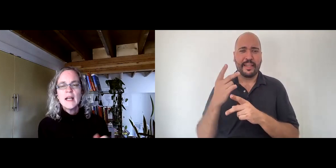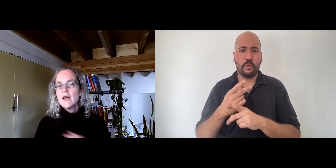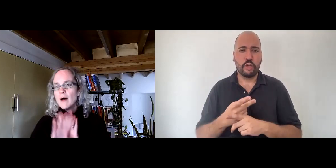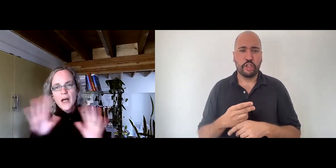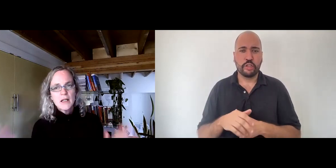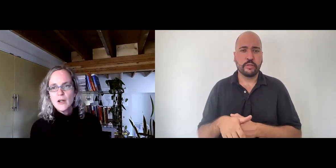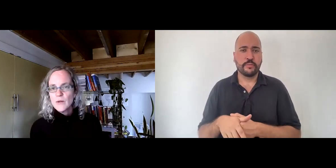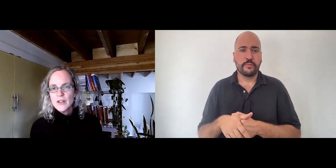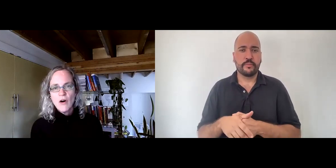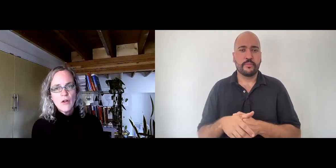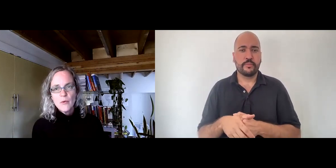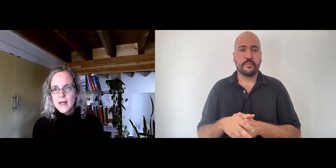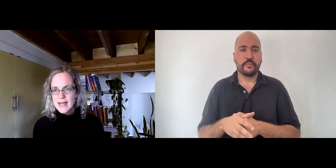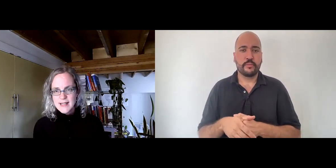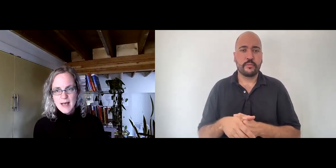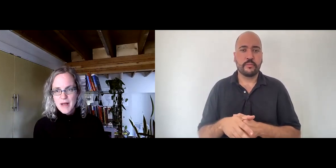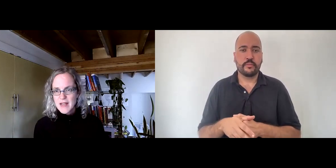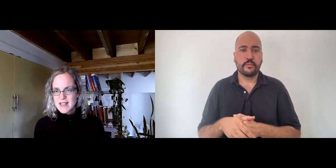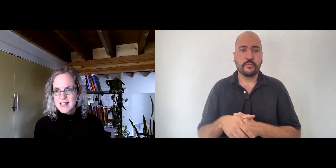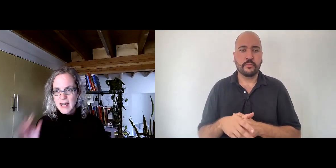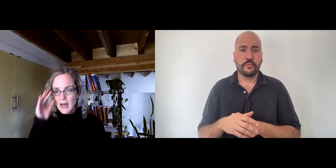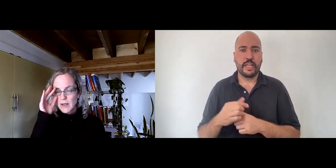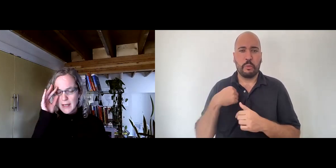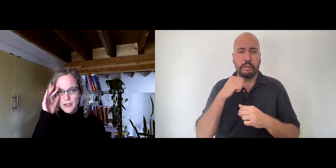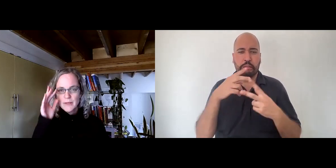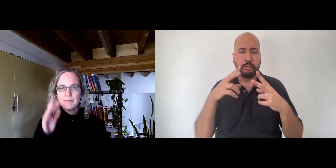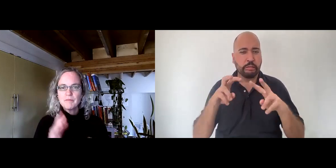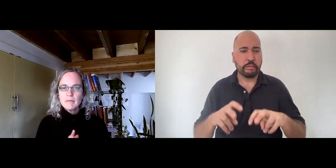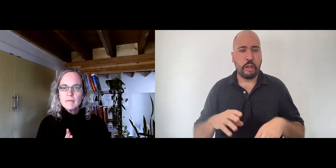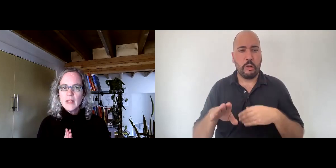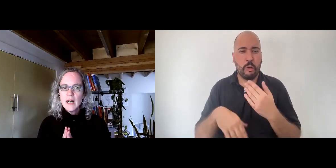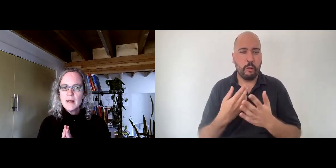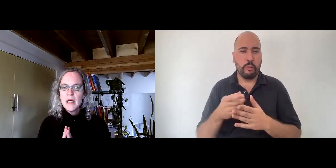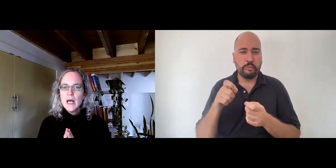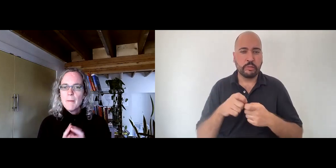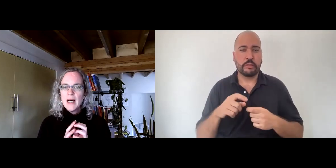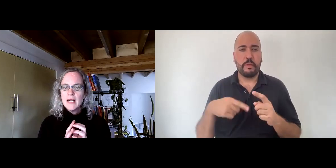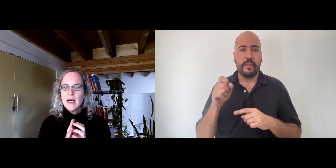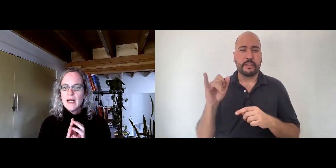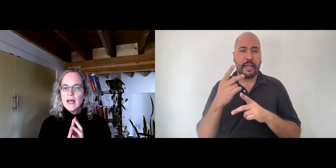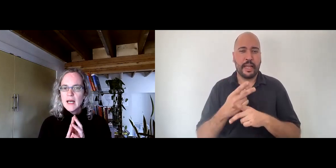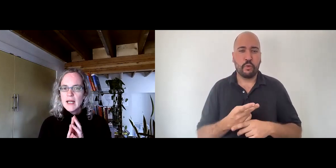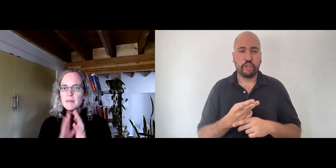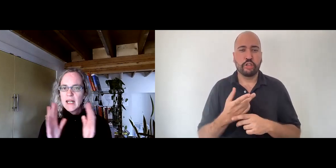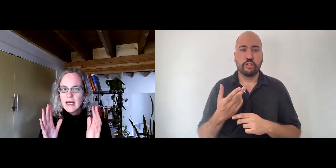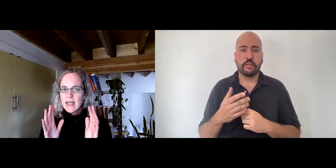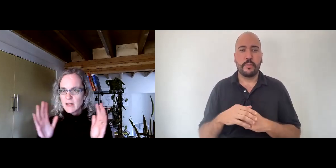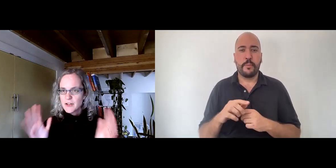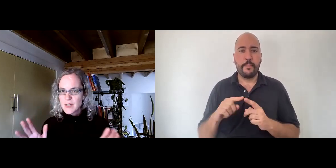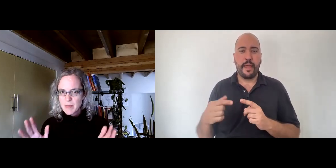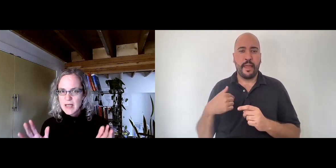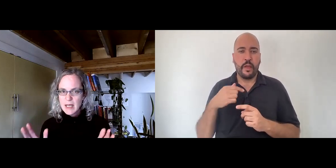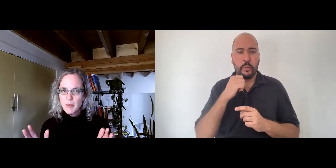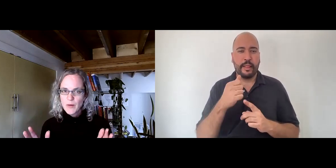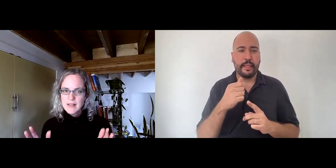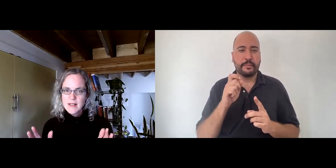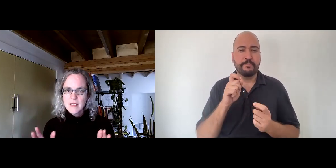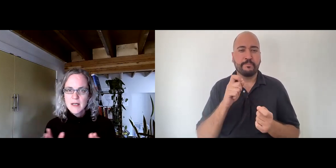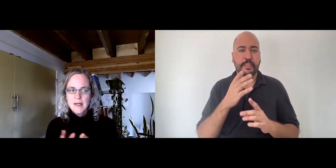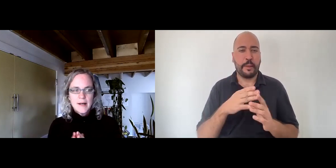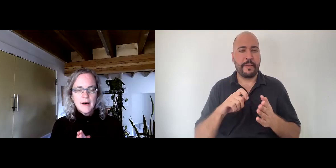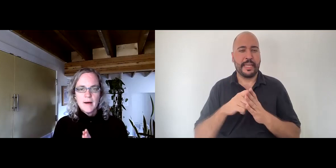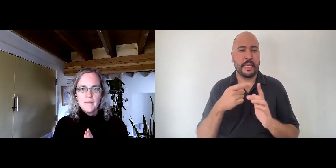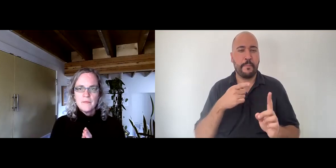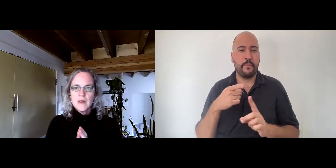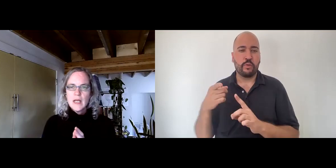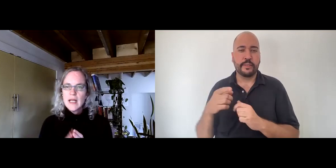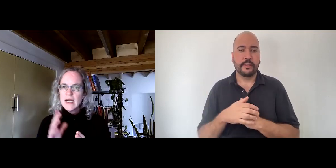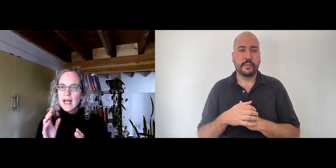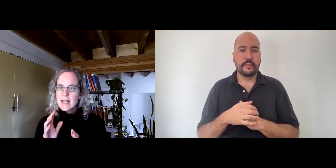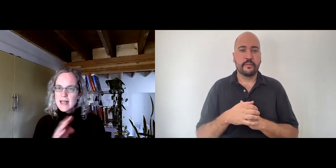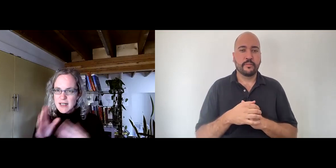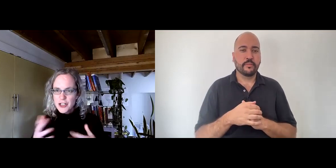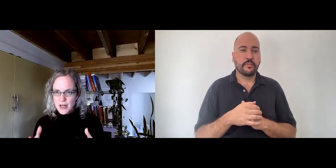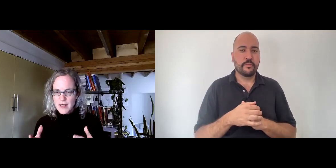I'm not gonna go into all the weeds about the SSI calculation, but I am gonna hit on just some of the key points as I share this.